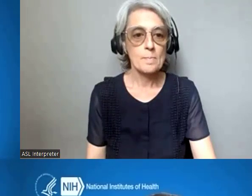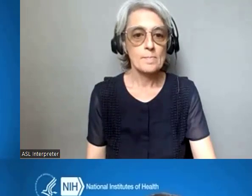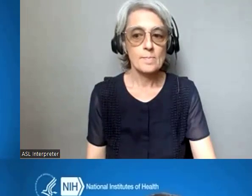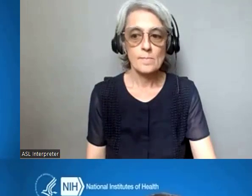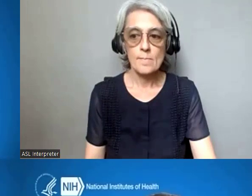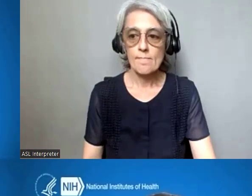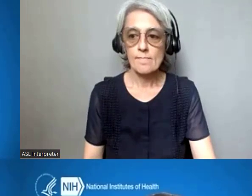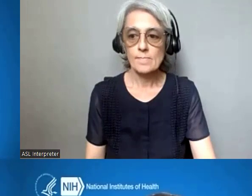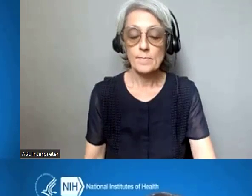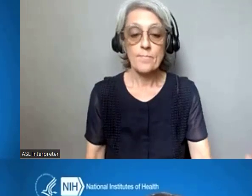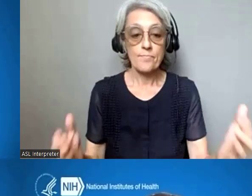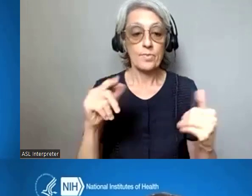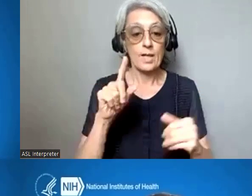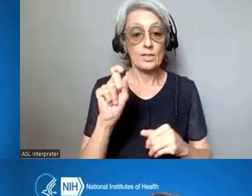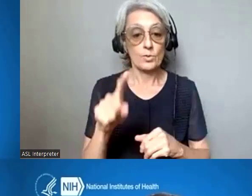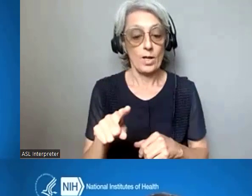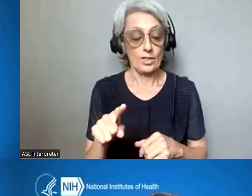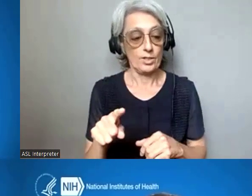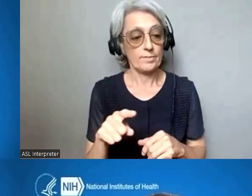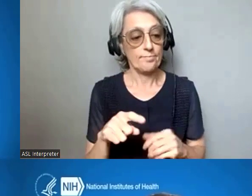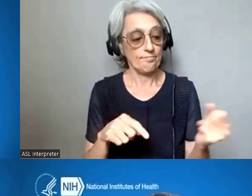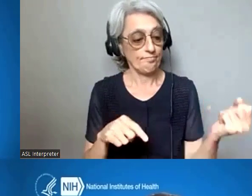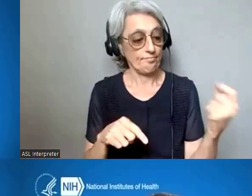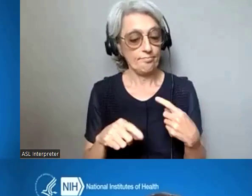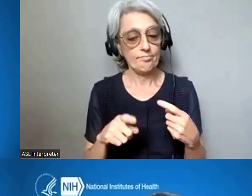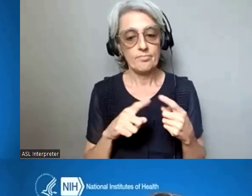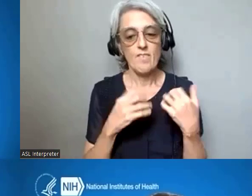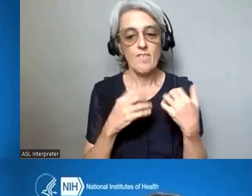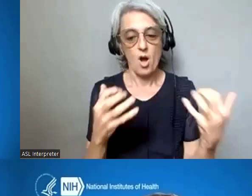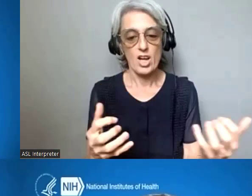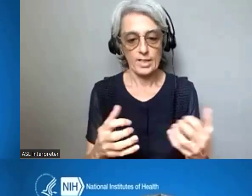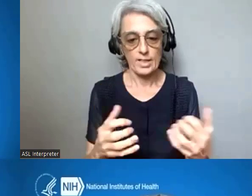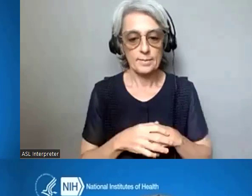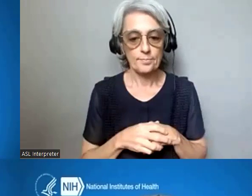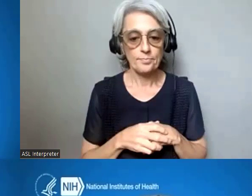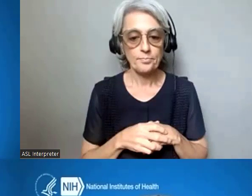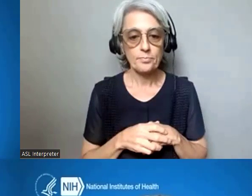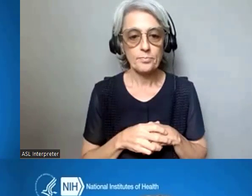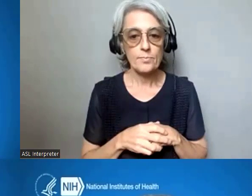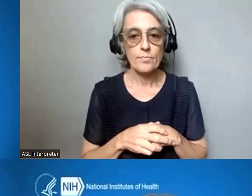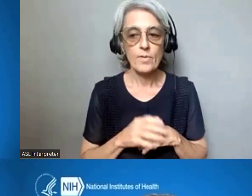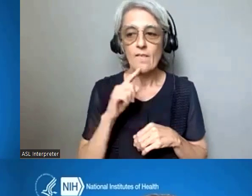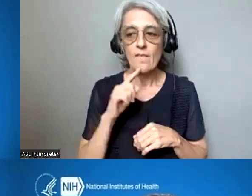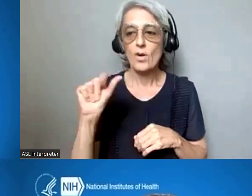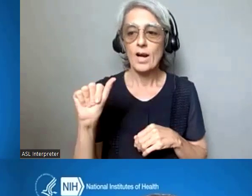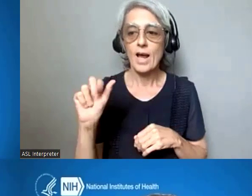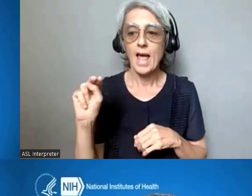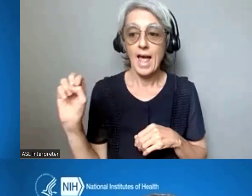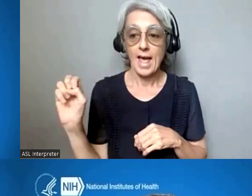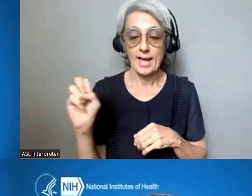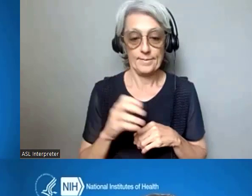The next question we received from the audience is to Anne. And it's kind of ...